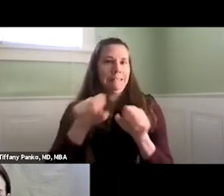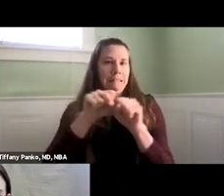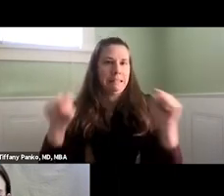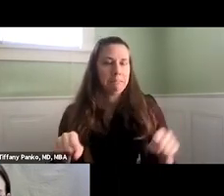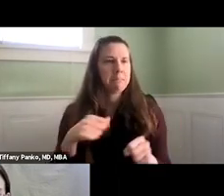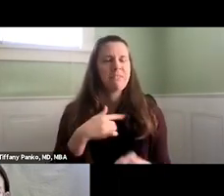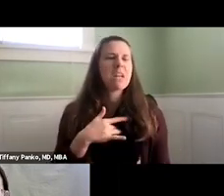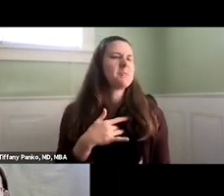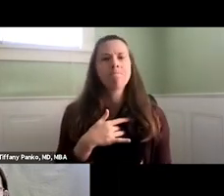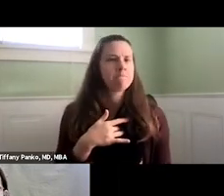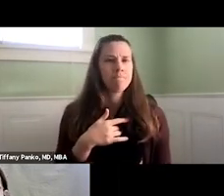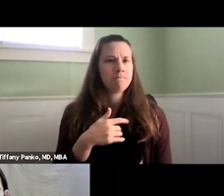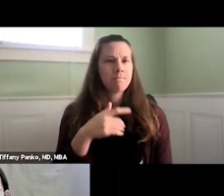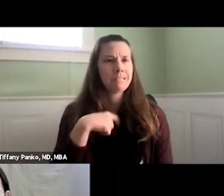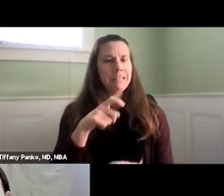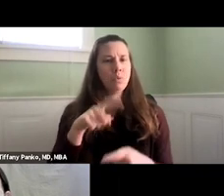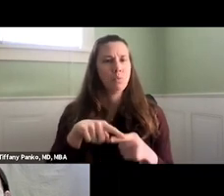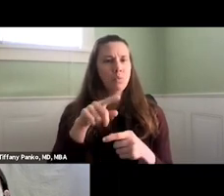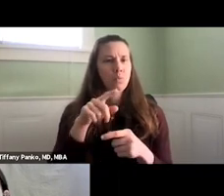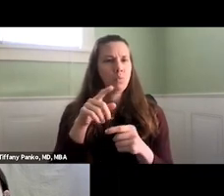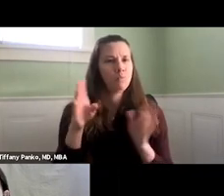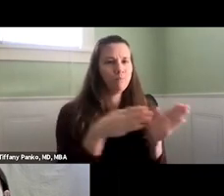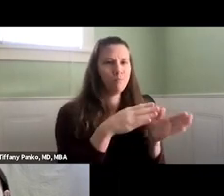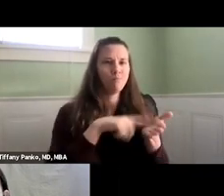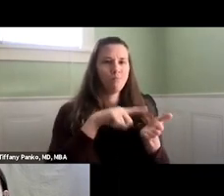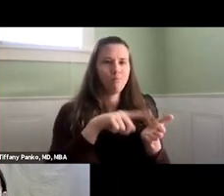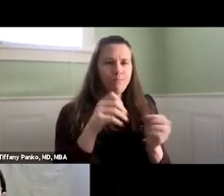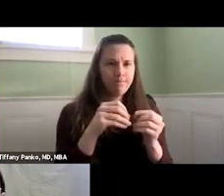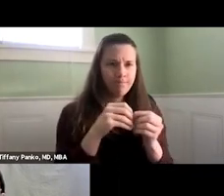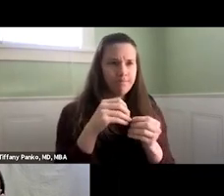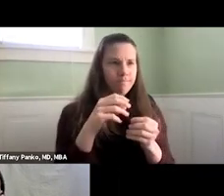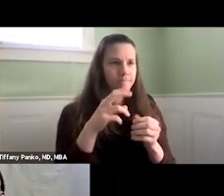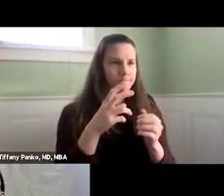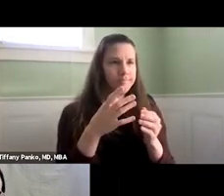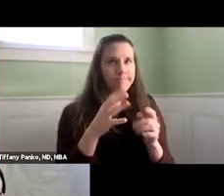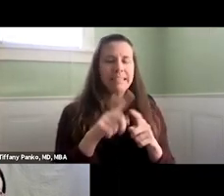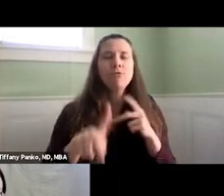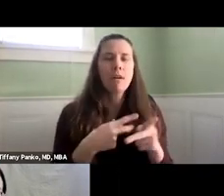barriers and I noticed other barriers within the system. And from that, I decided that